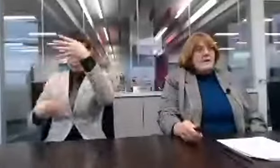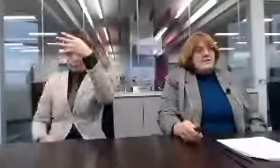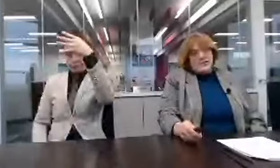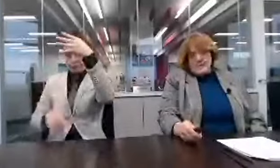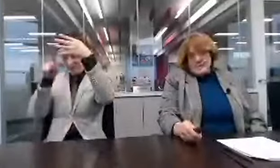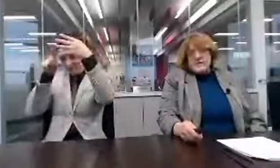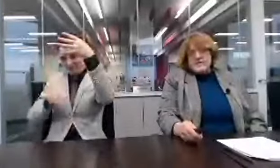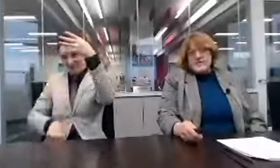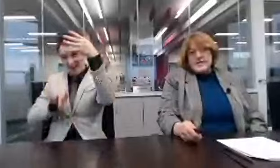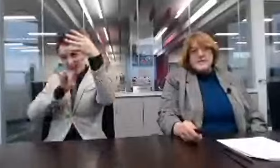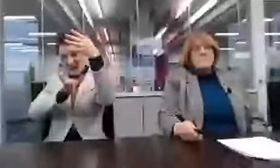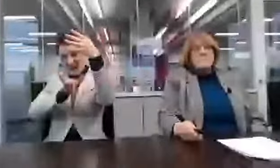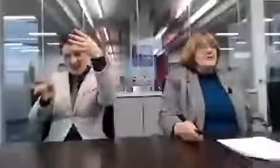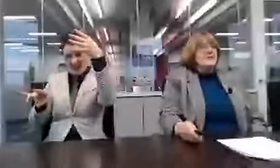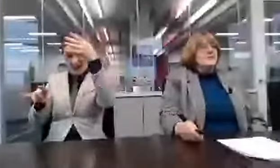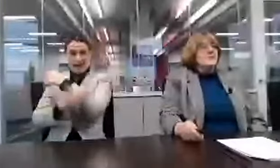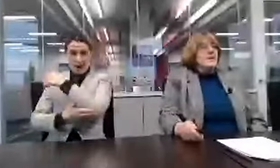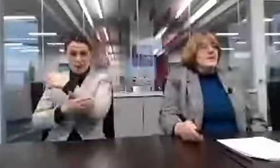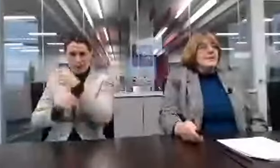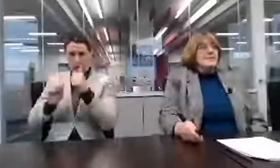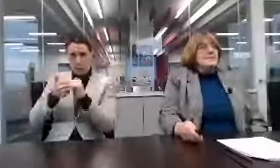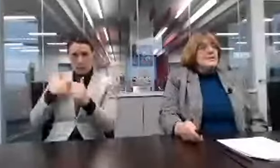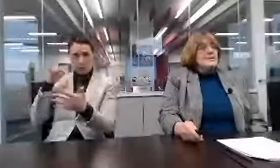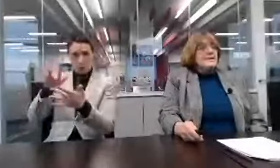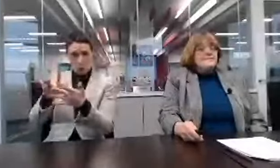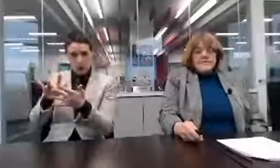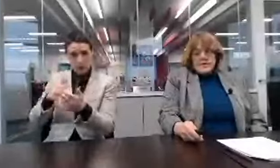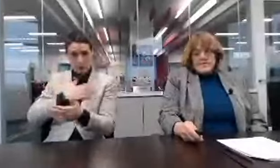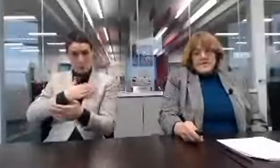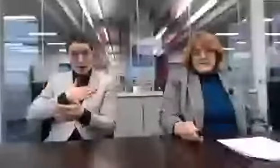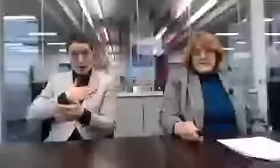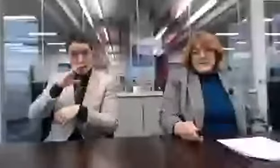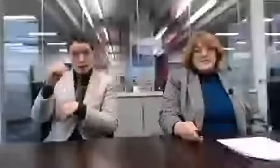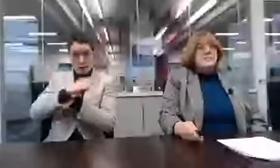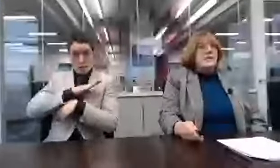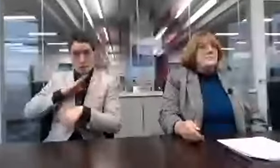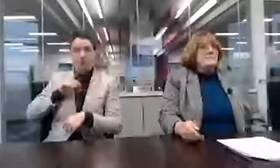or contact your County Board in your county where you live is on there as well.